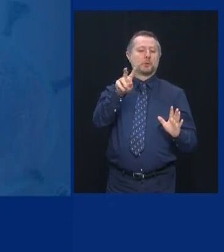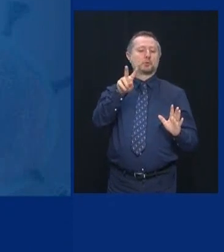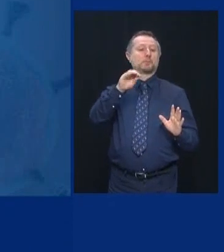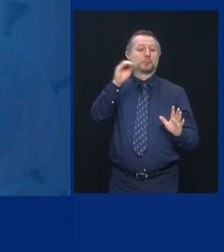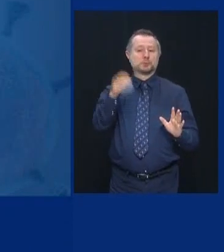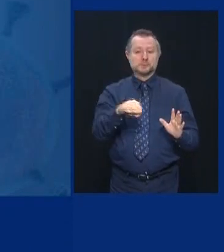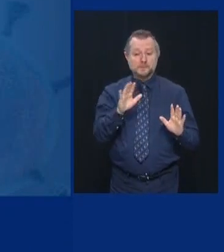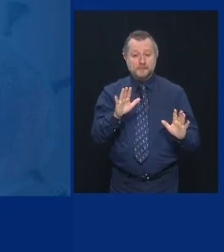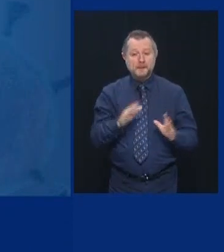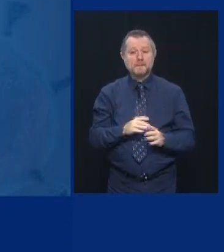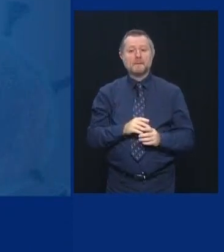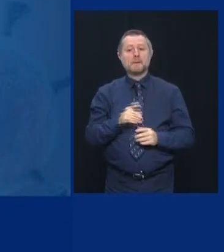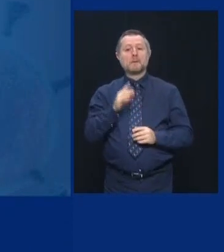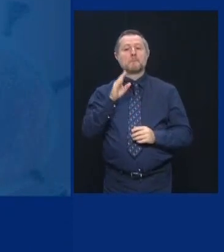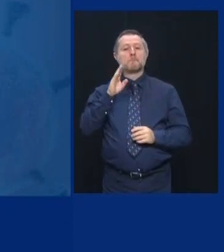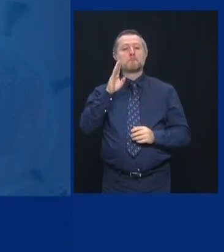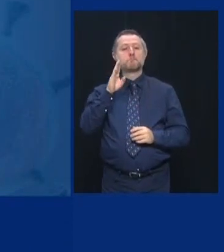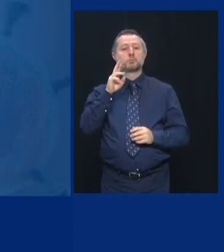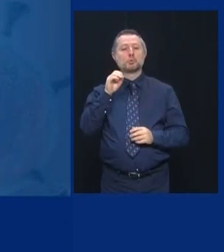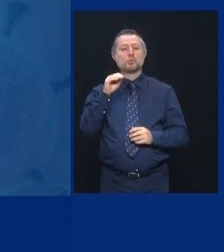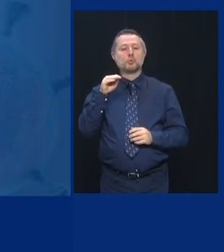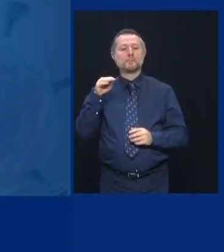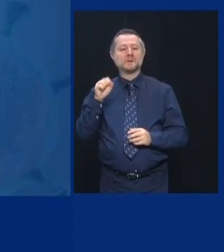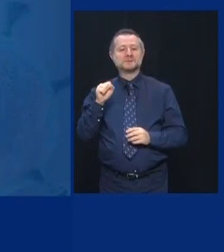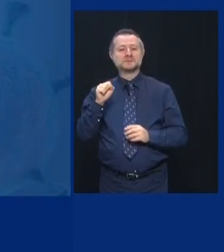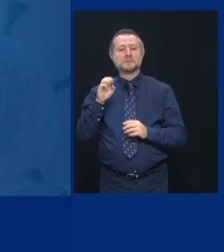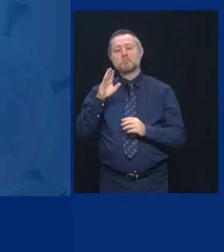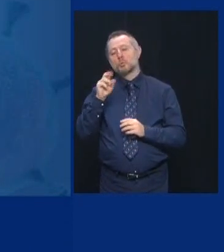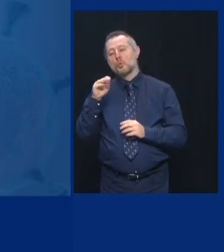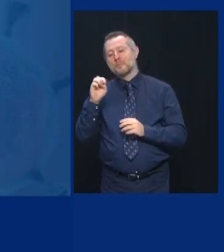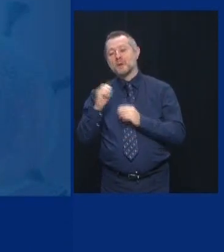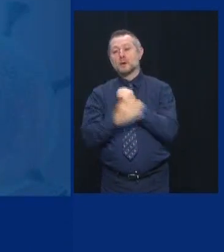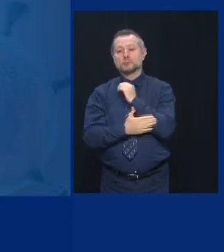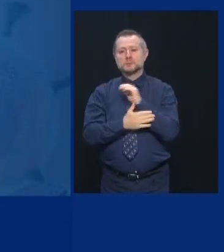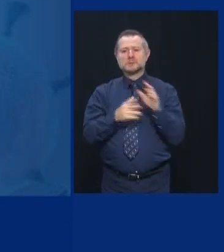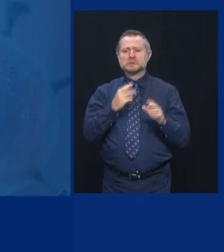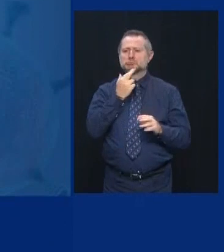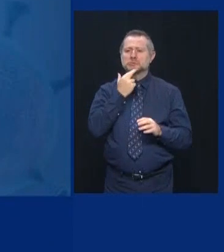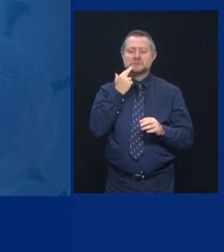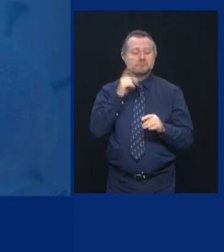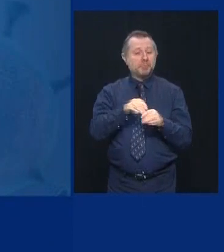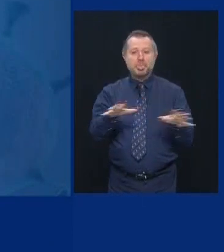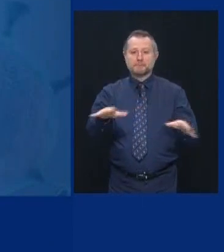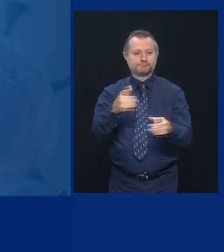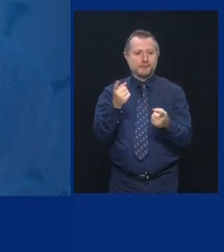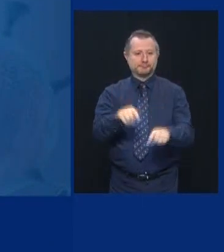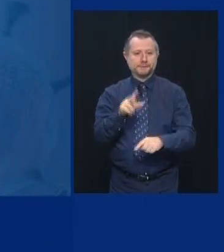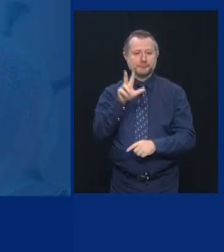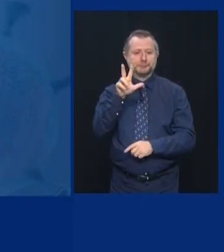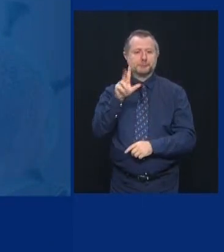INFECTION RATE YESTERDAY. WESSON NEW YORK IS A HOTSPOT. YESTERDAY WAS A GOOD DAY.